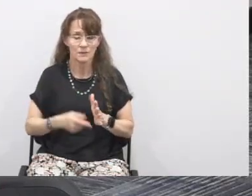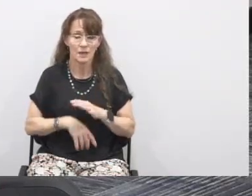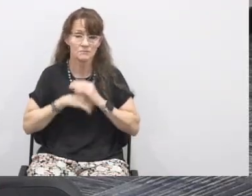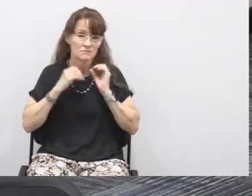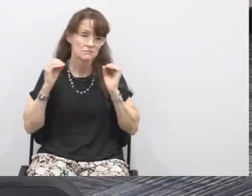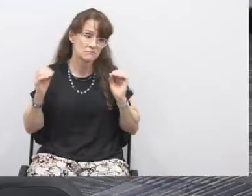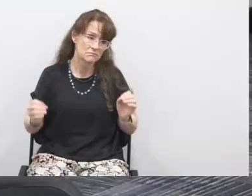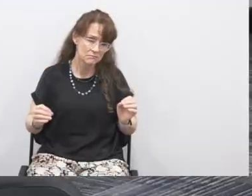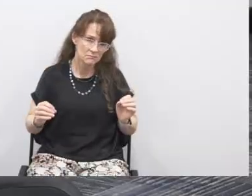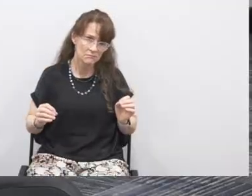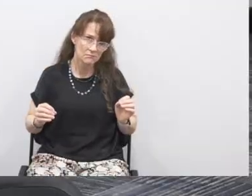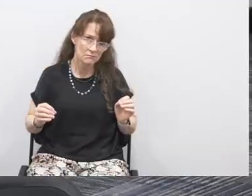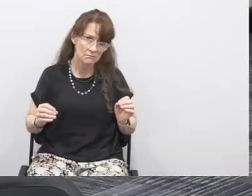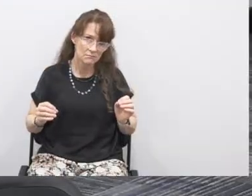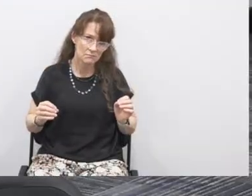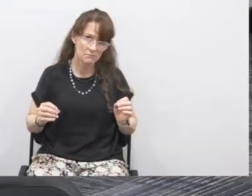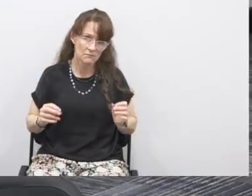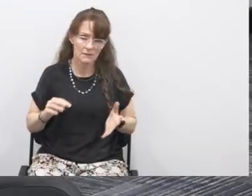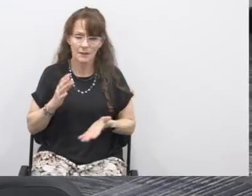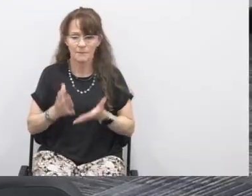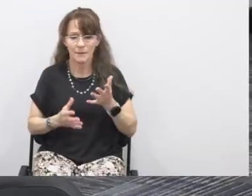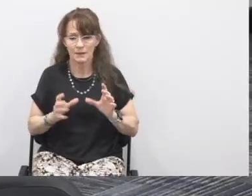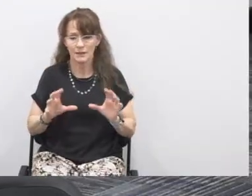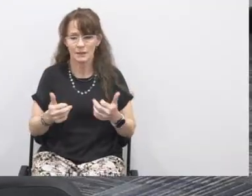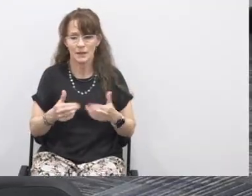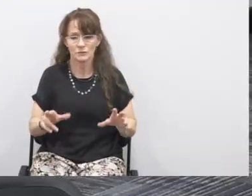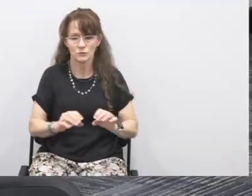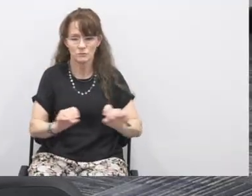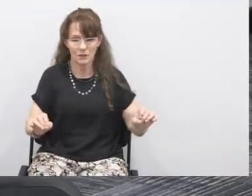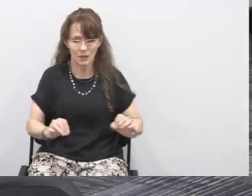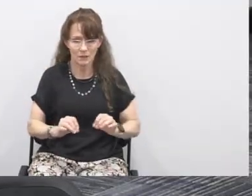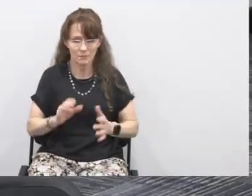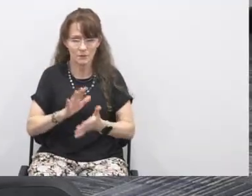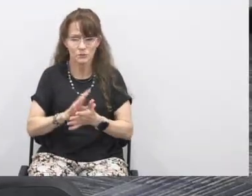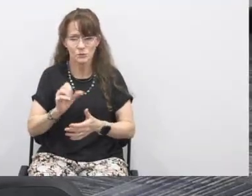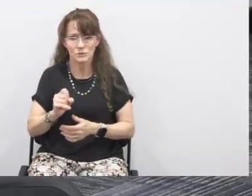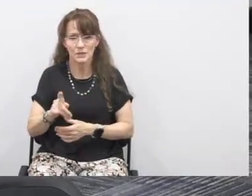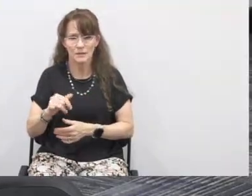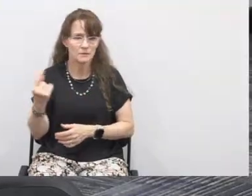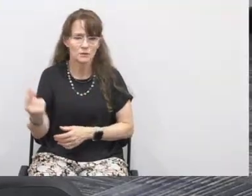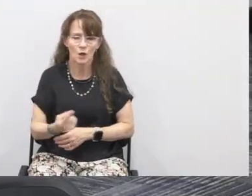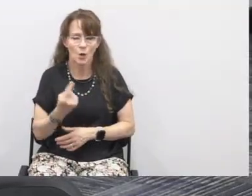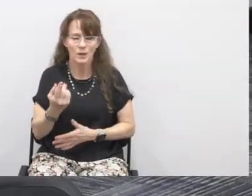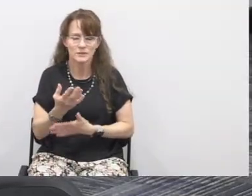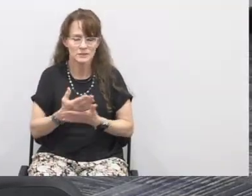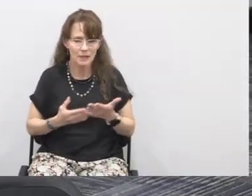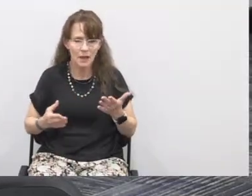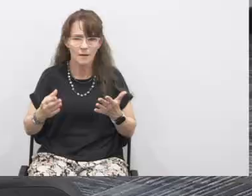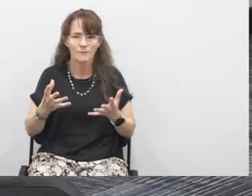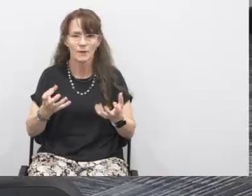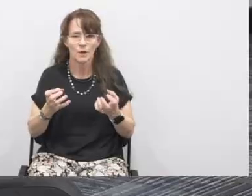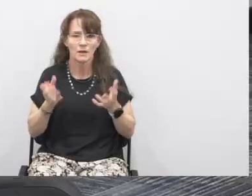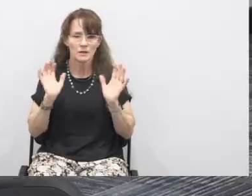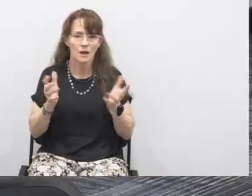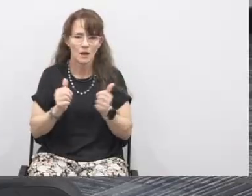when I say none I mean maybe in a classroom none, but at a school site, there's always some students that want to speak to an adult.